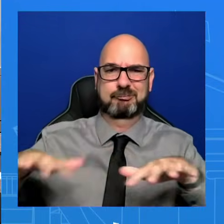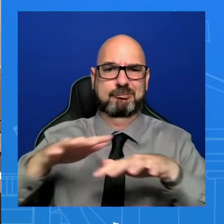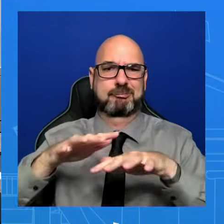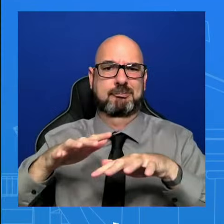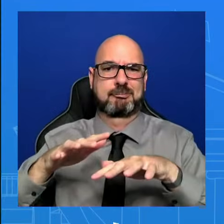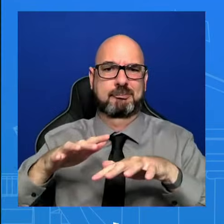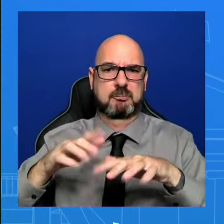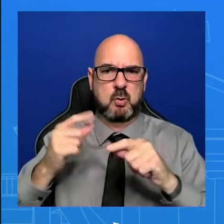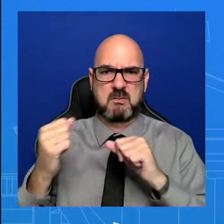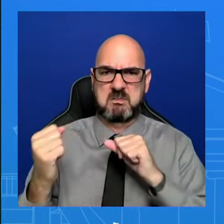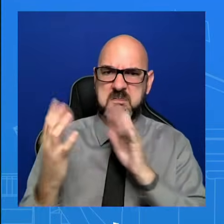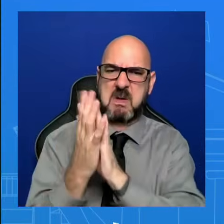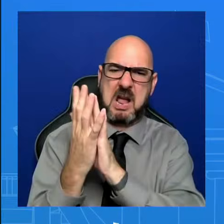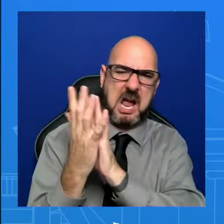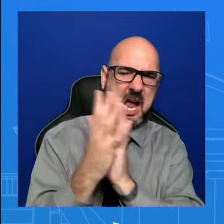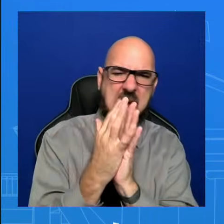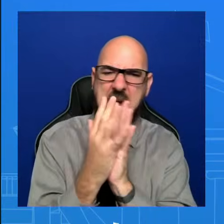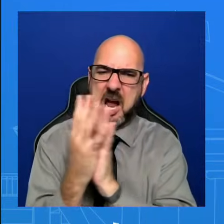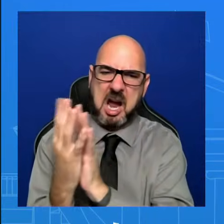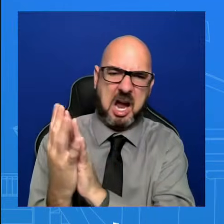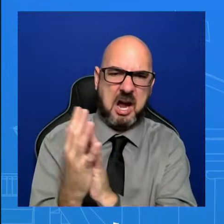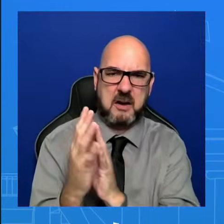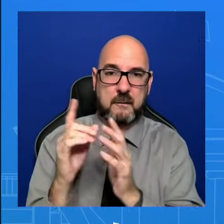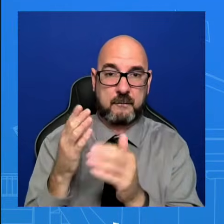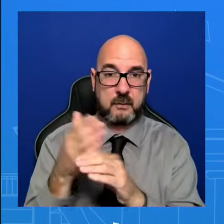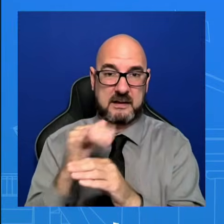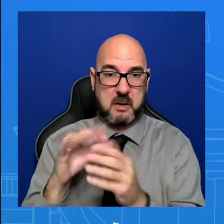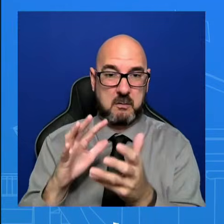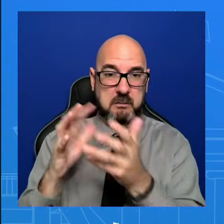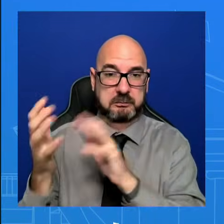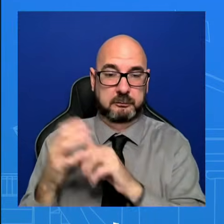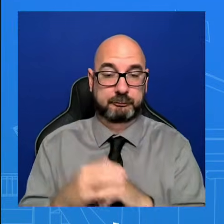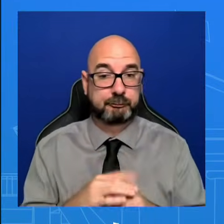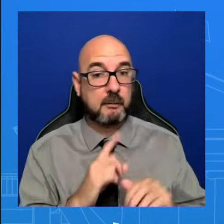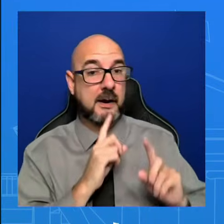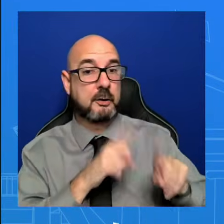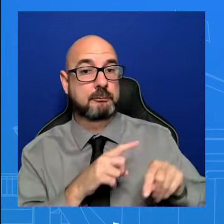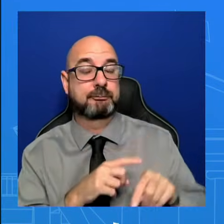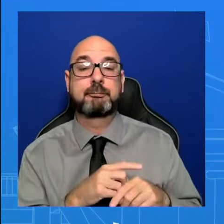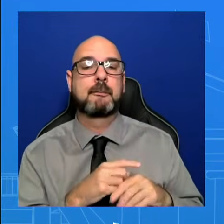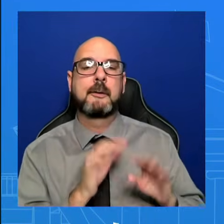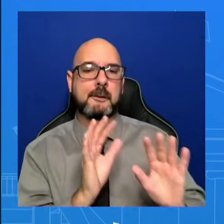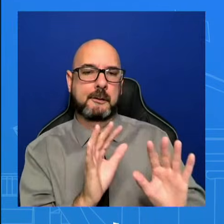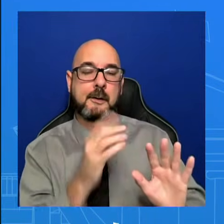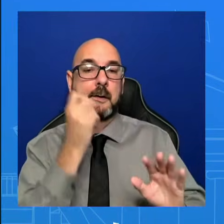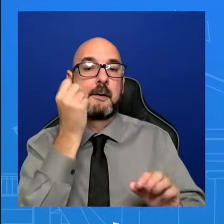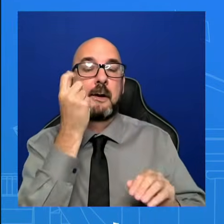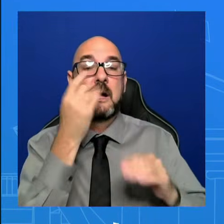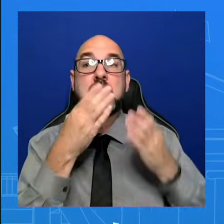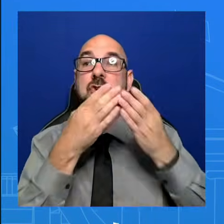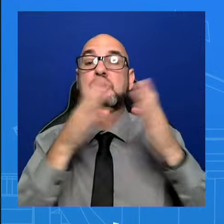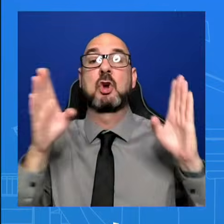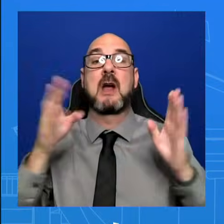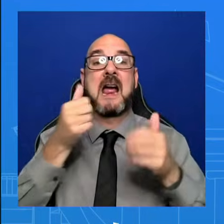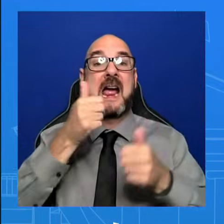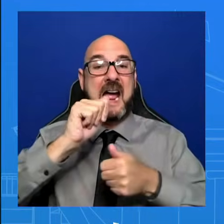Ms. Jean-Pierre: So, look, what I can say more broadly: Any form of violence, we are going to denounce. We're going to call out violent rhetoric.